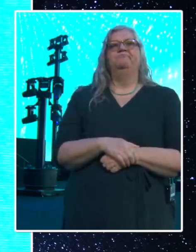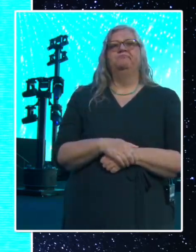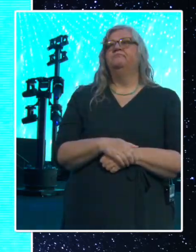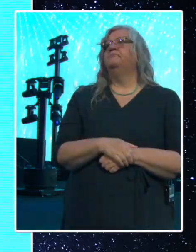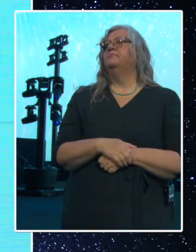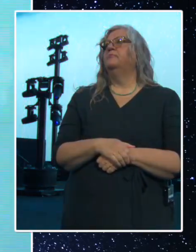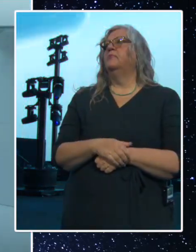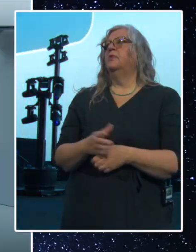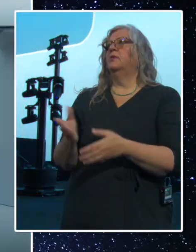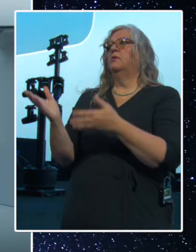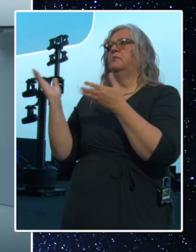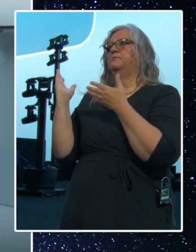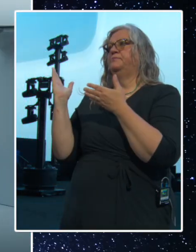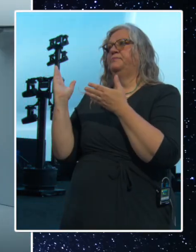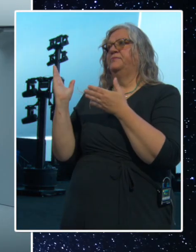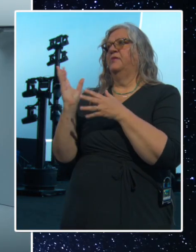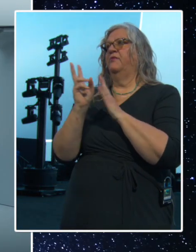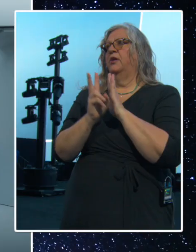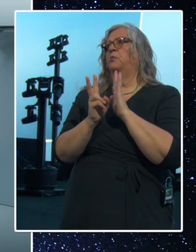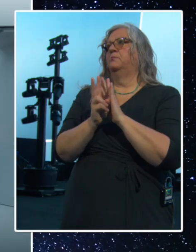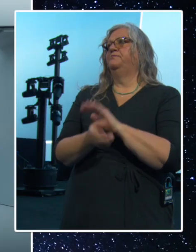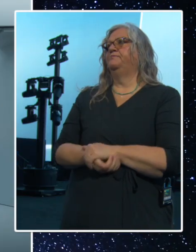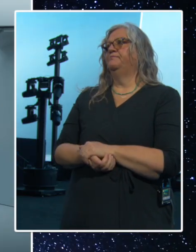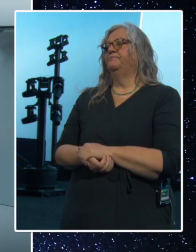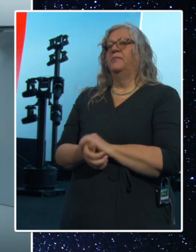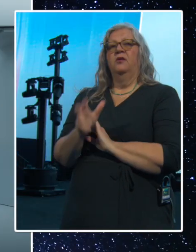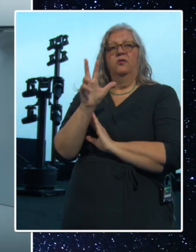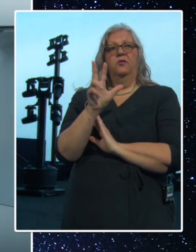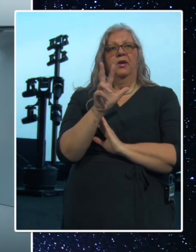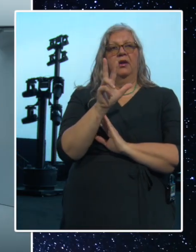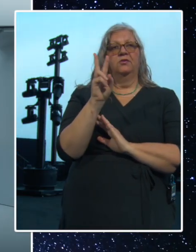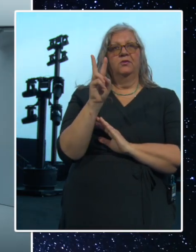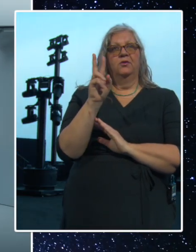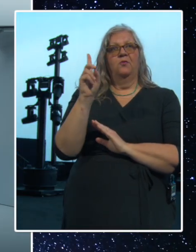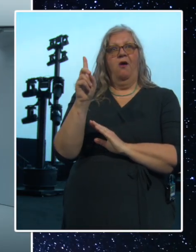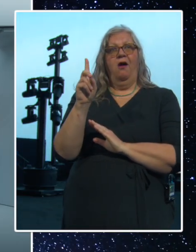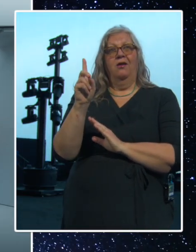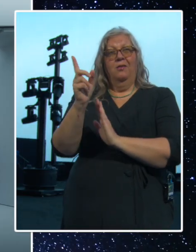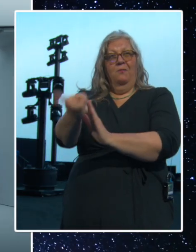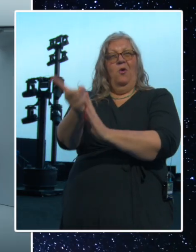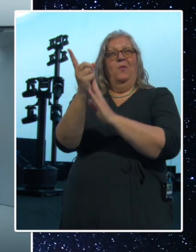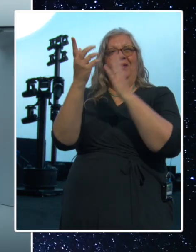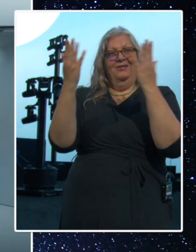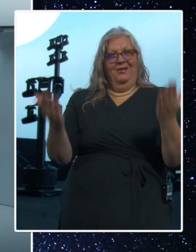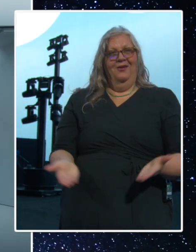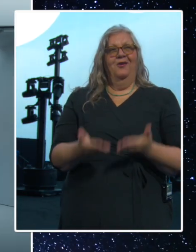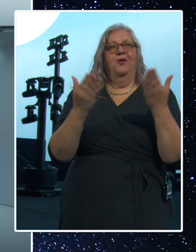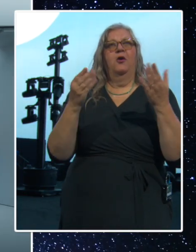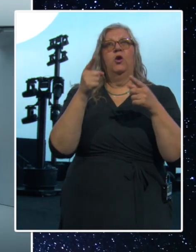Three, two, one. The moment has arrived and so have you.